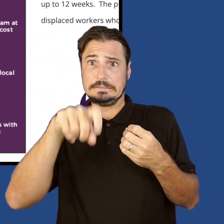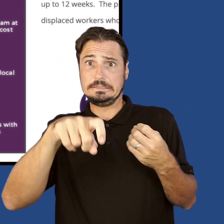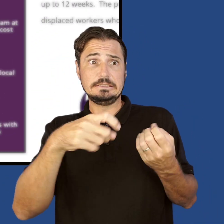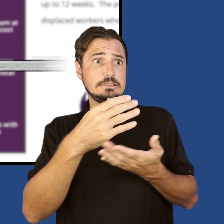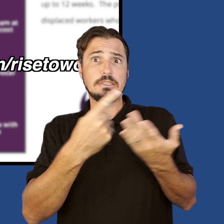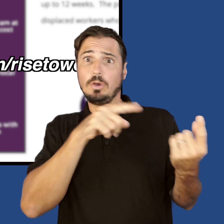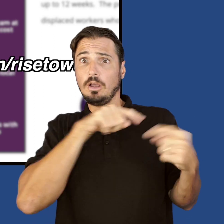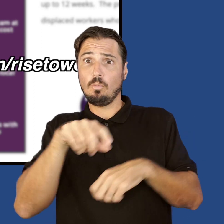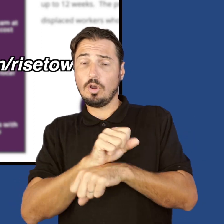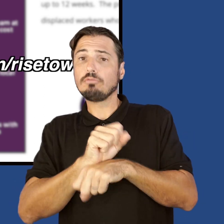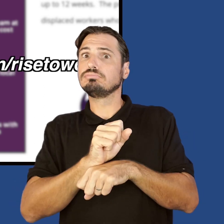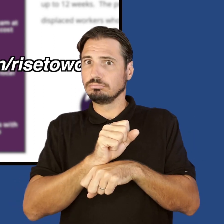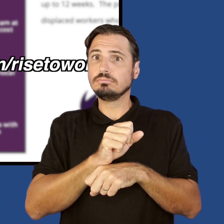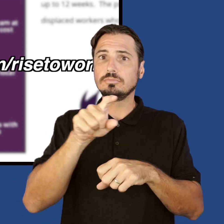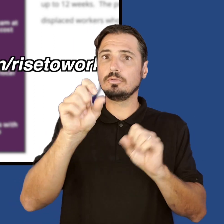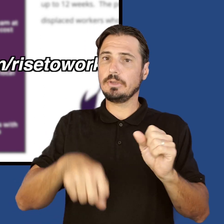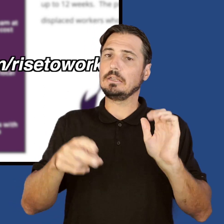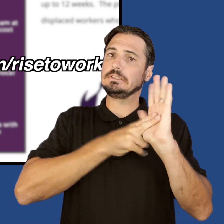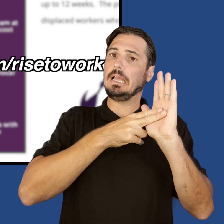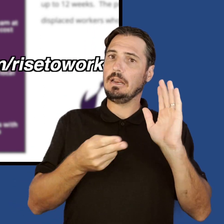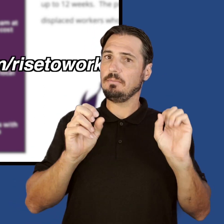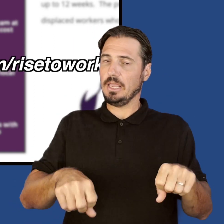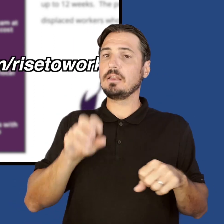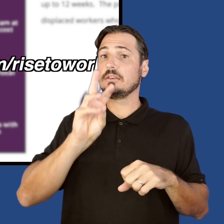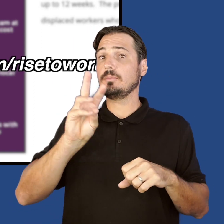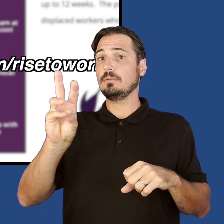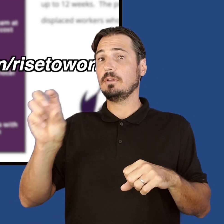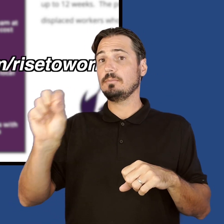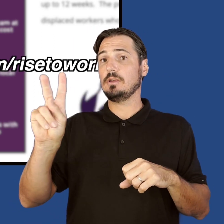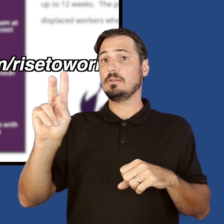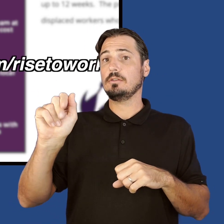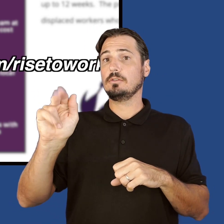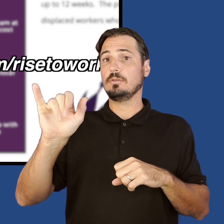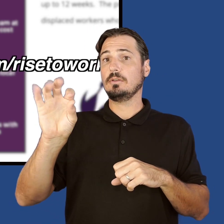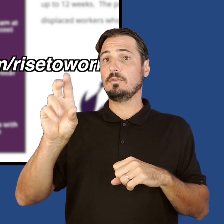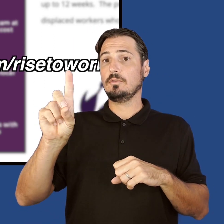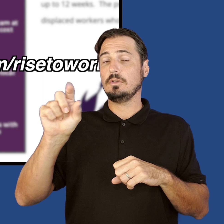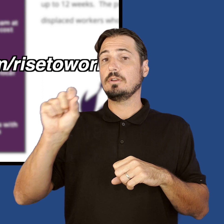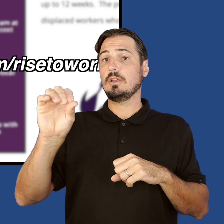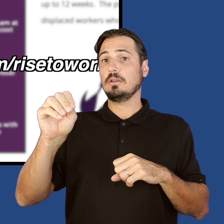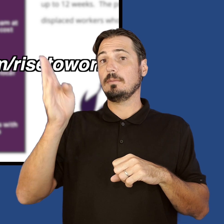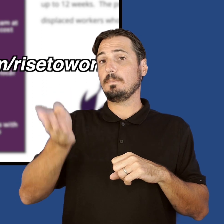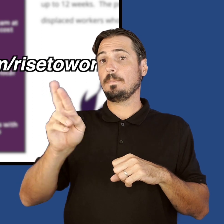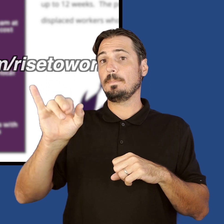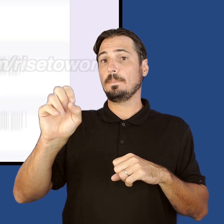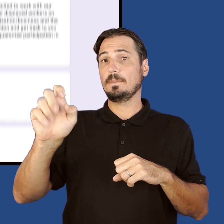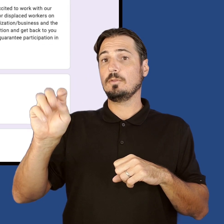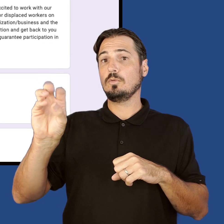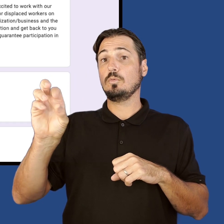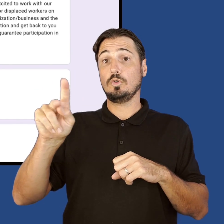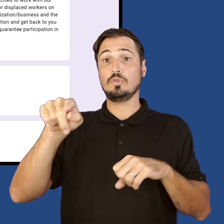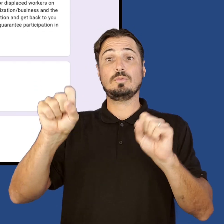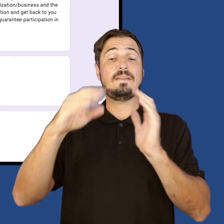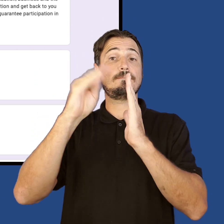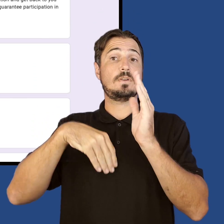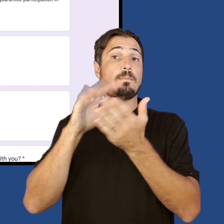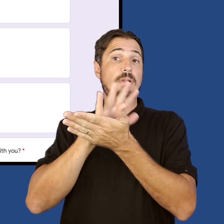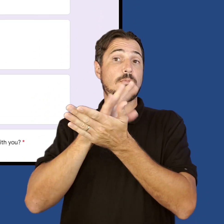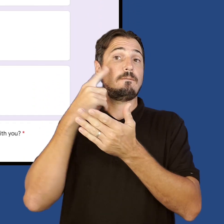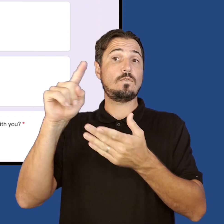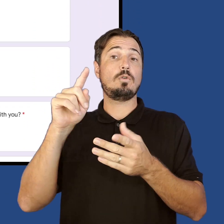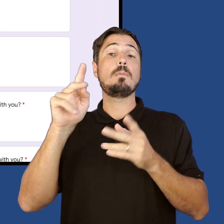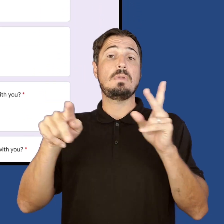we encourage you to visit www.KauaiForward.com/RisetoWork and complete the form for interested employers.